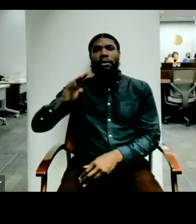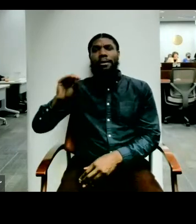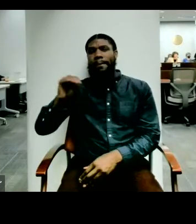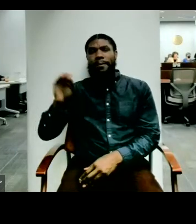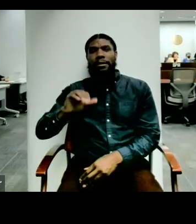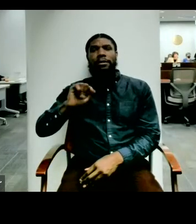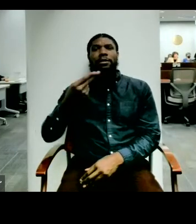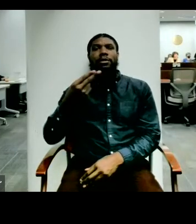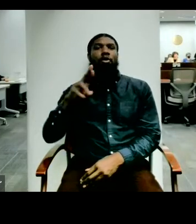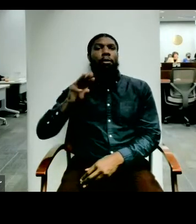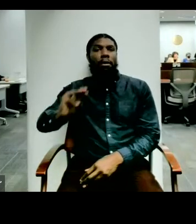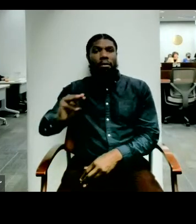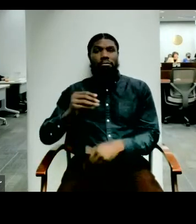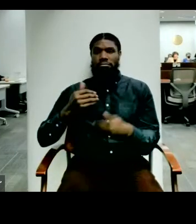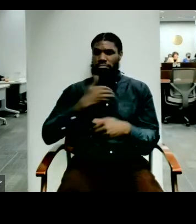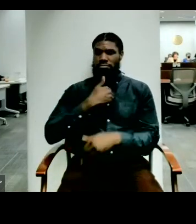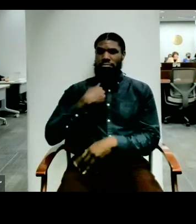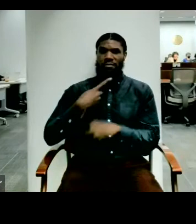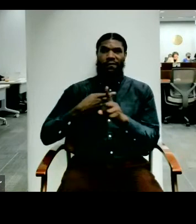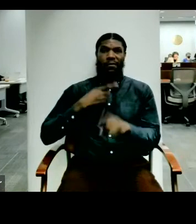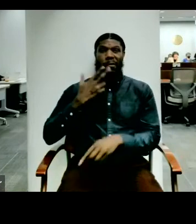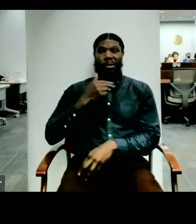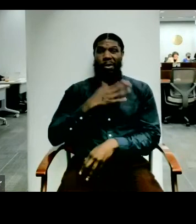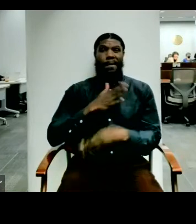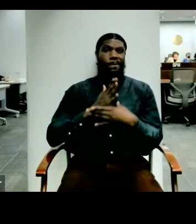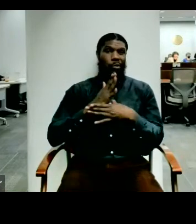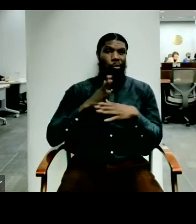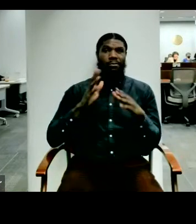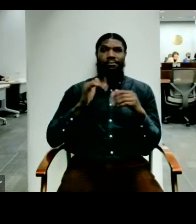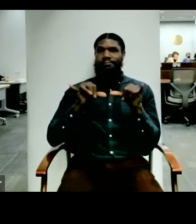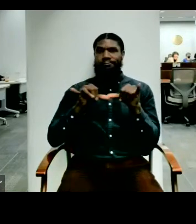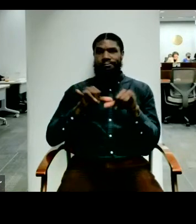from small or medium size companies. This is something we have been seriously considering.